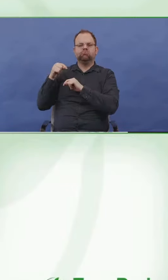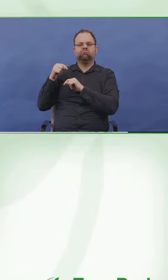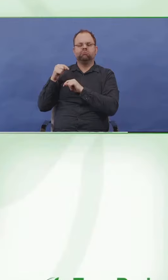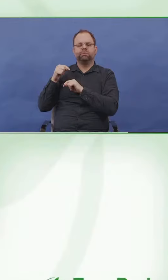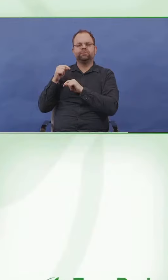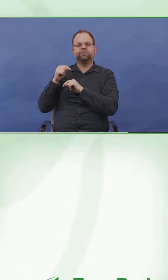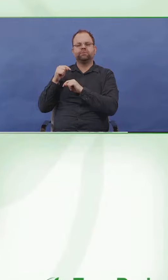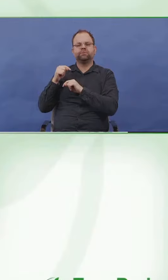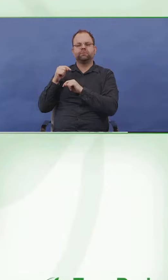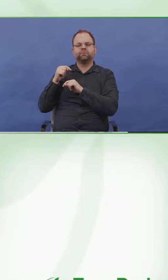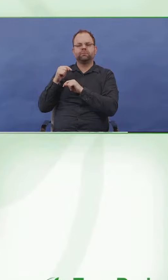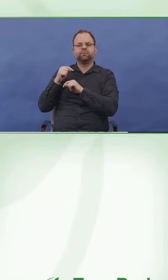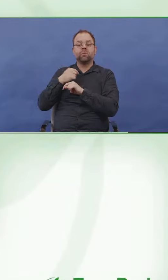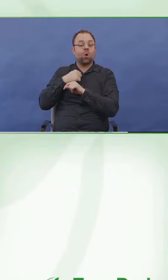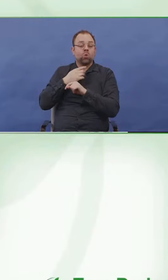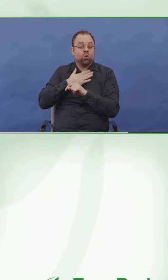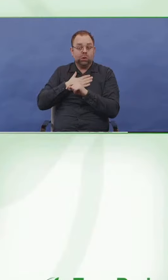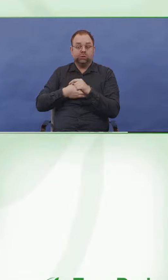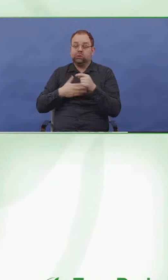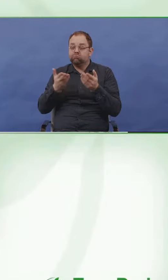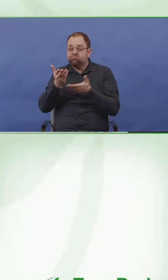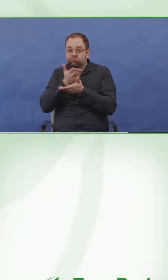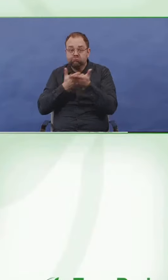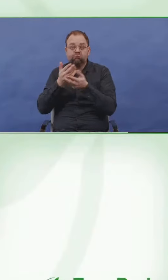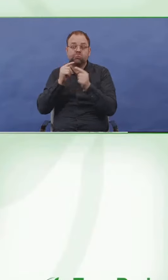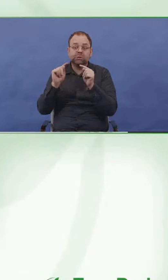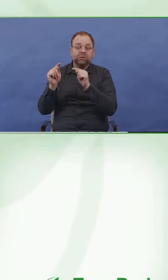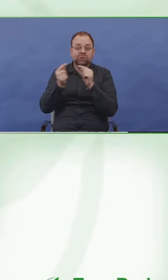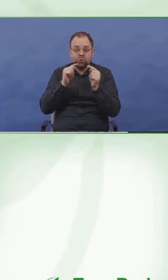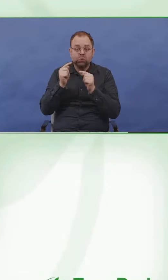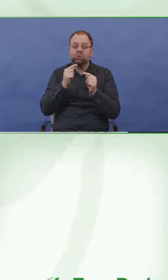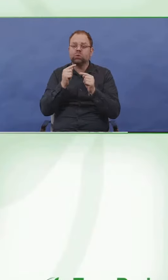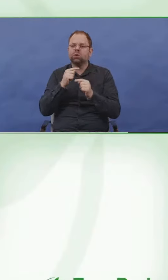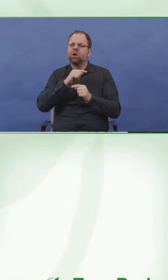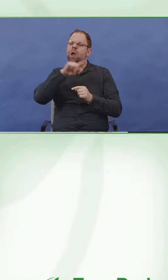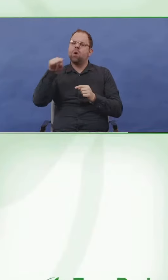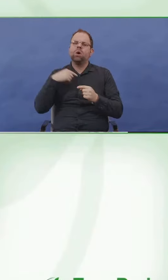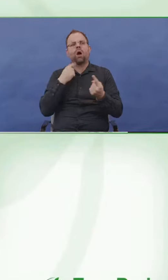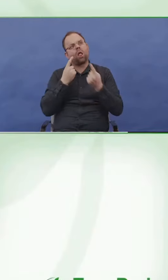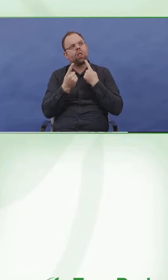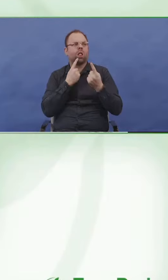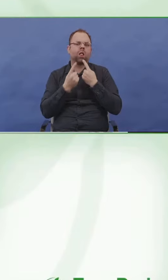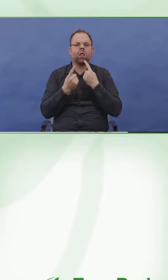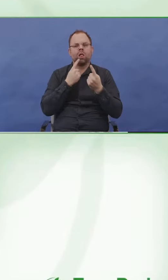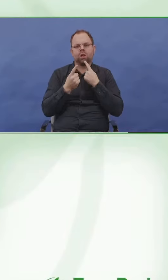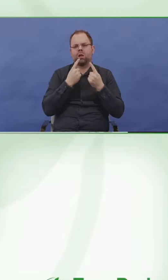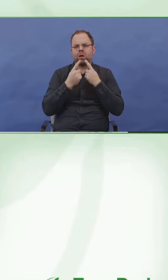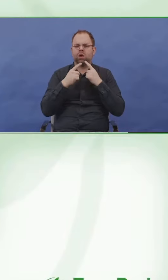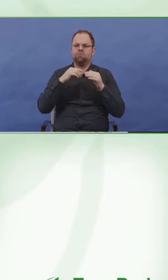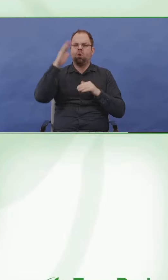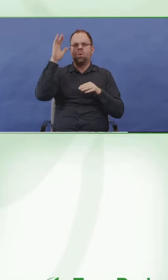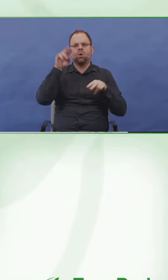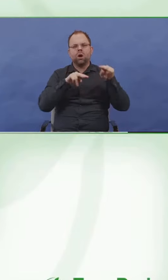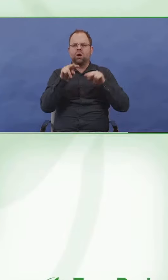messages which are not what disabled people of 2023 would like to send for themselves.